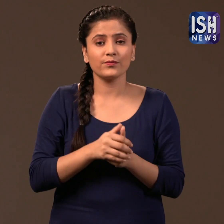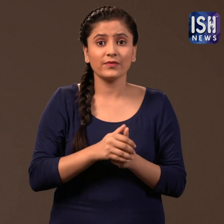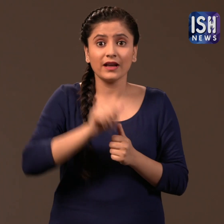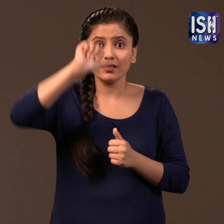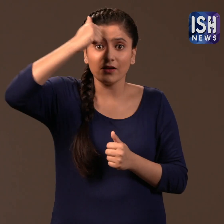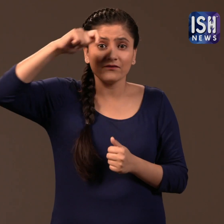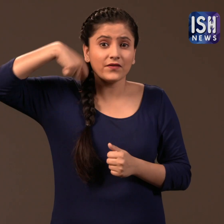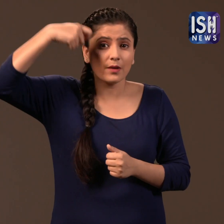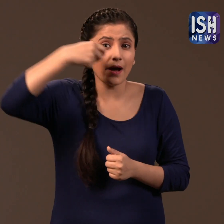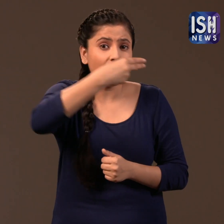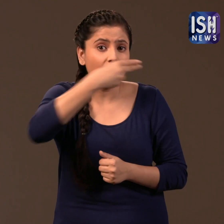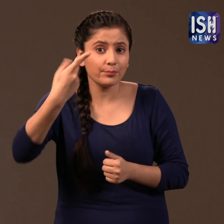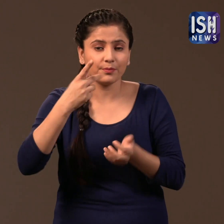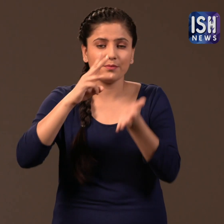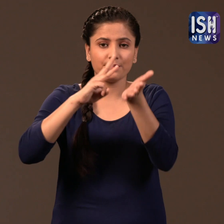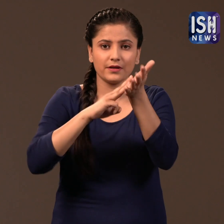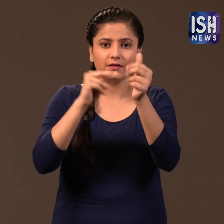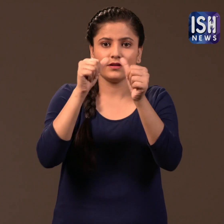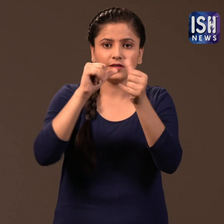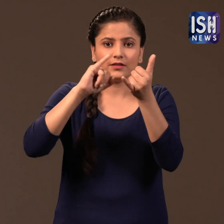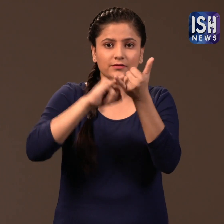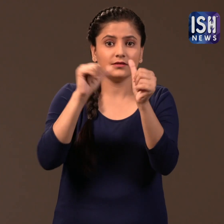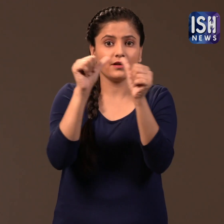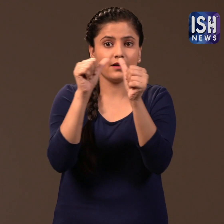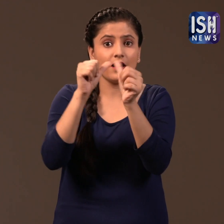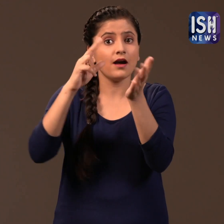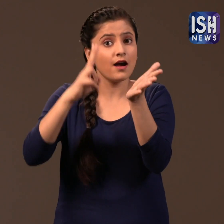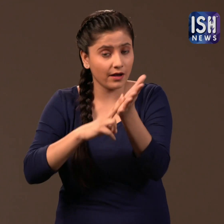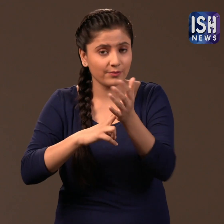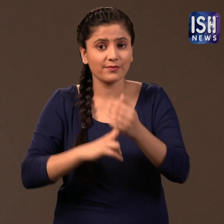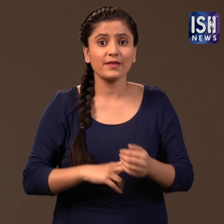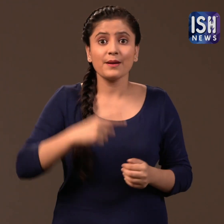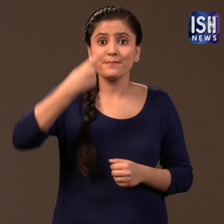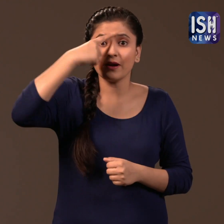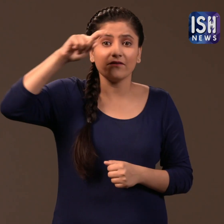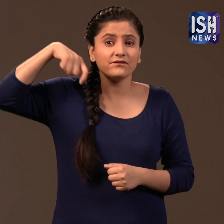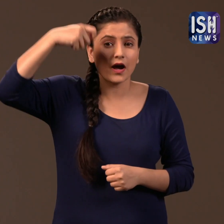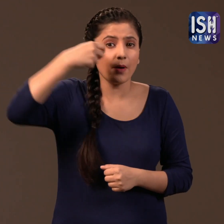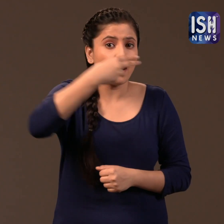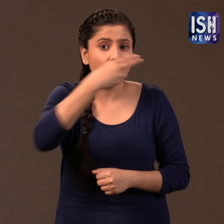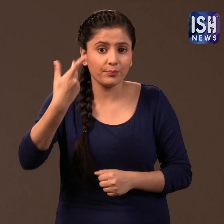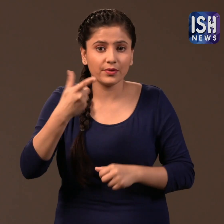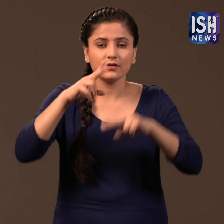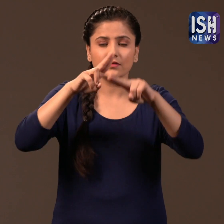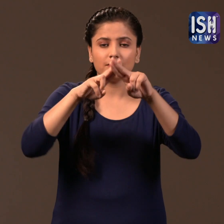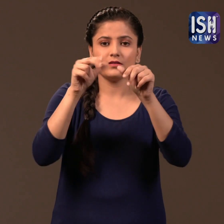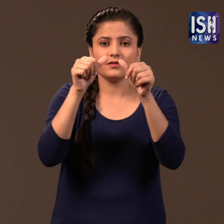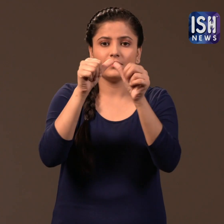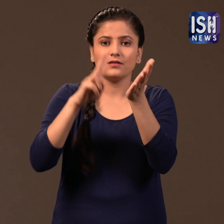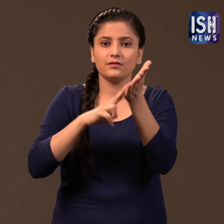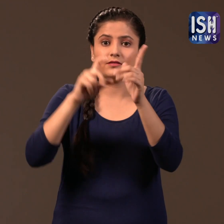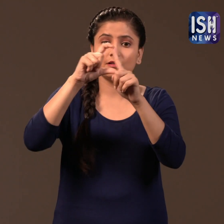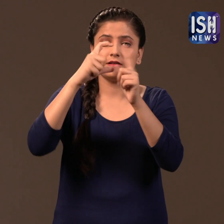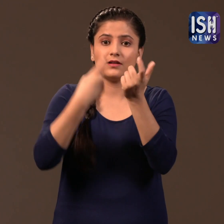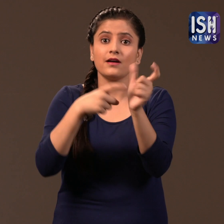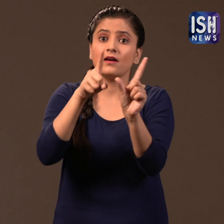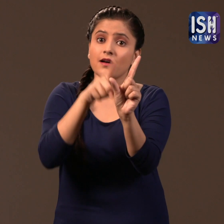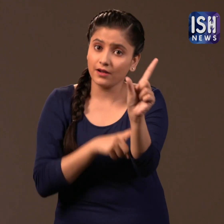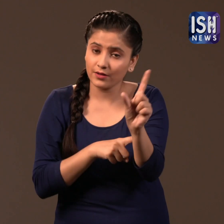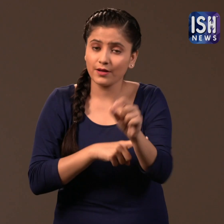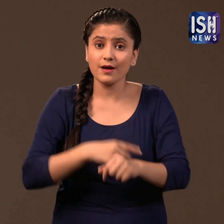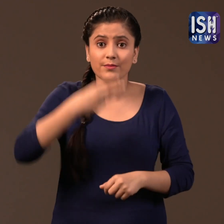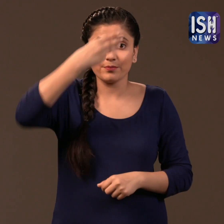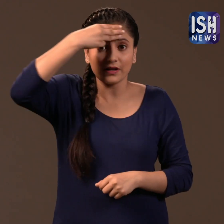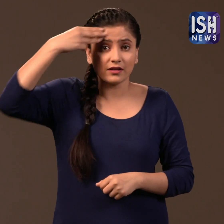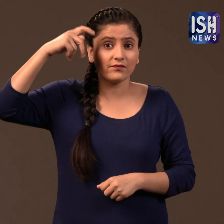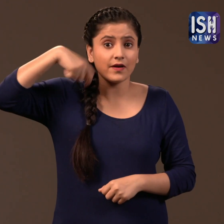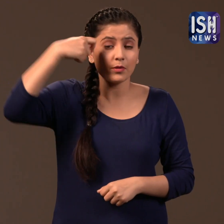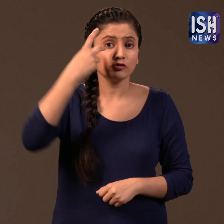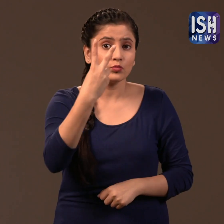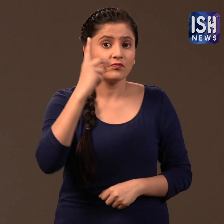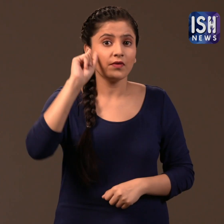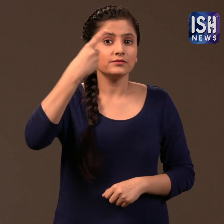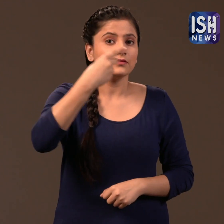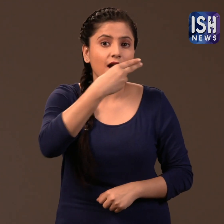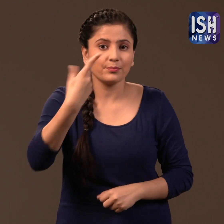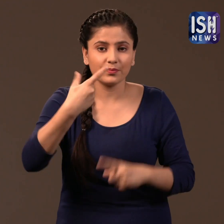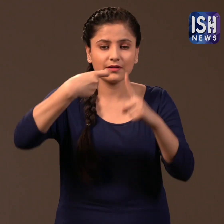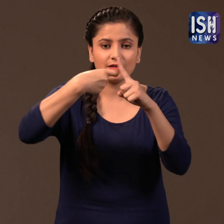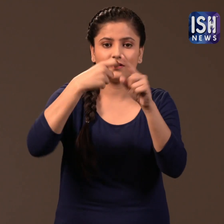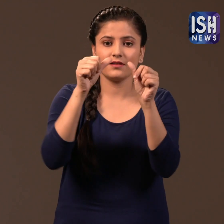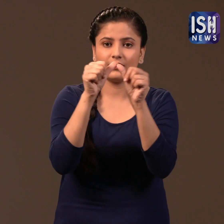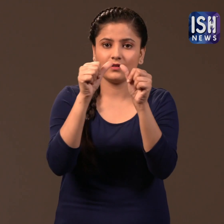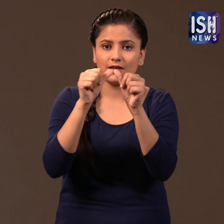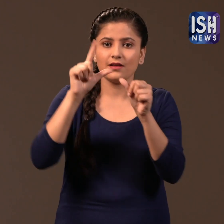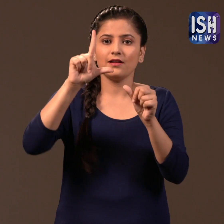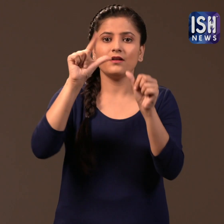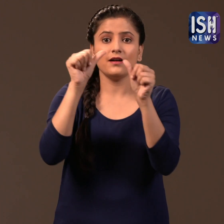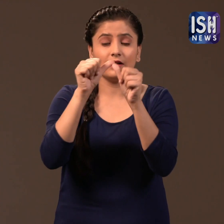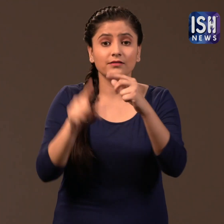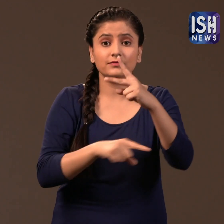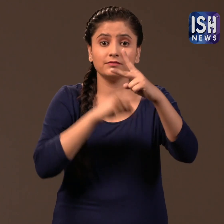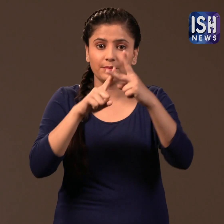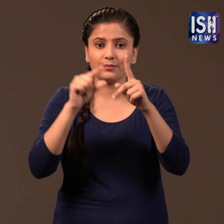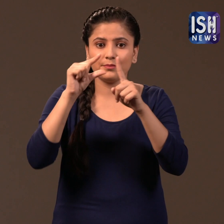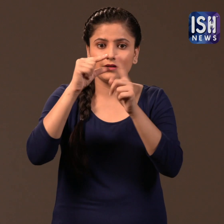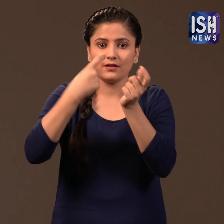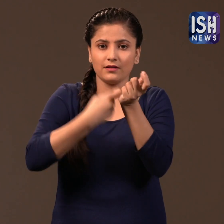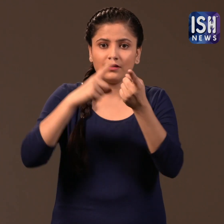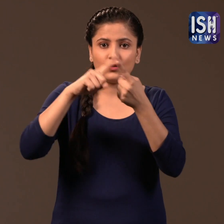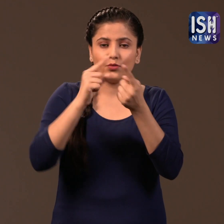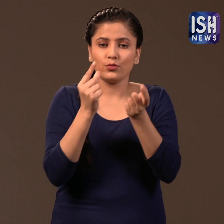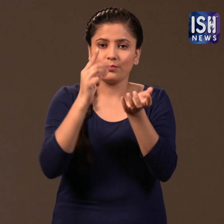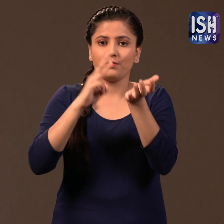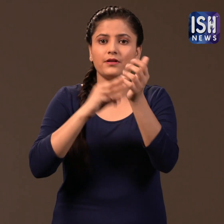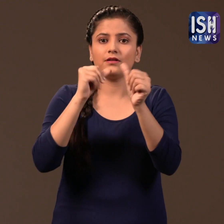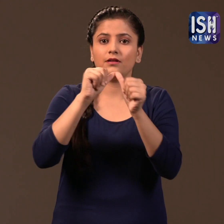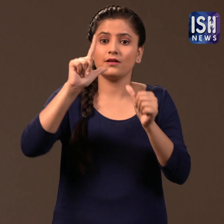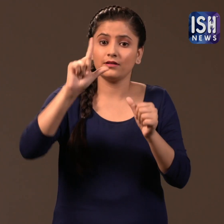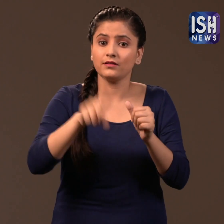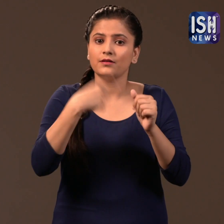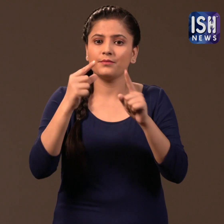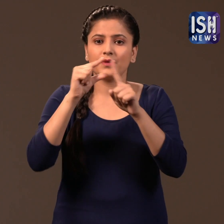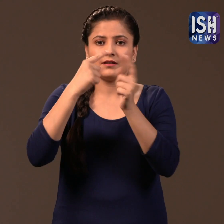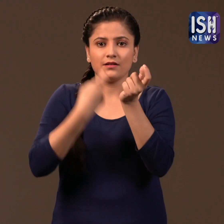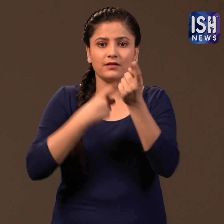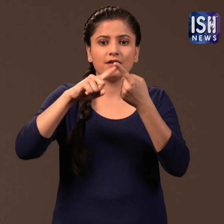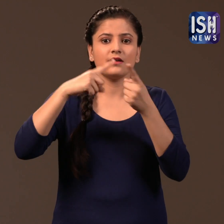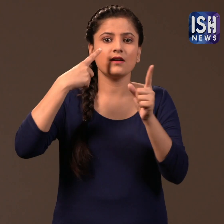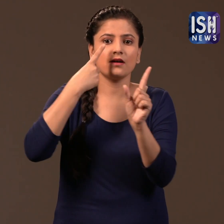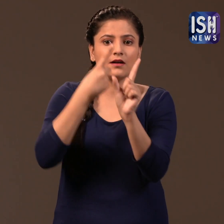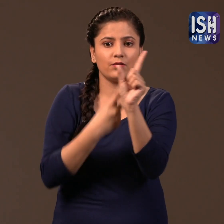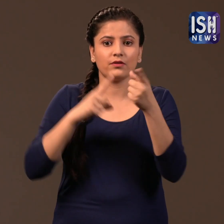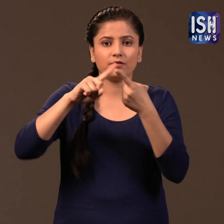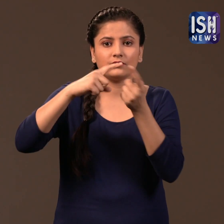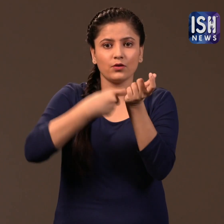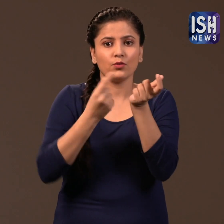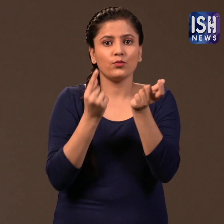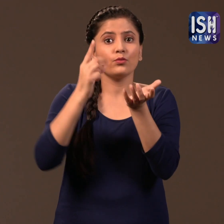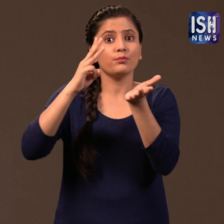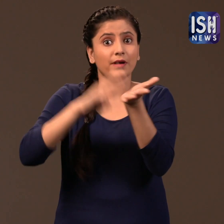The Hindi film “Masaan”, a Marathi Film “Fandry”, two Tamil films “Kaala” and “Perumal Periyerum”